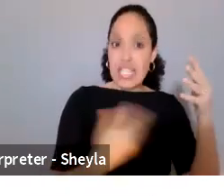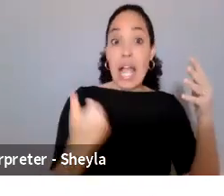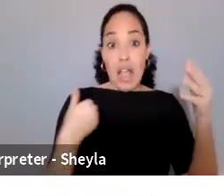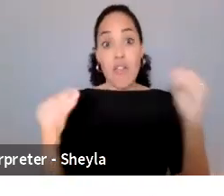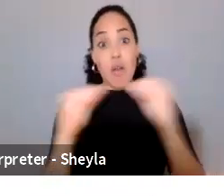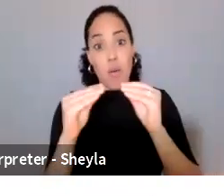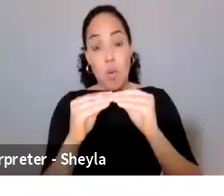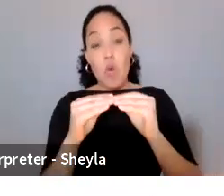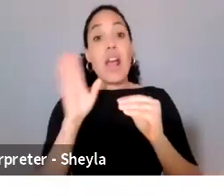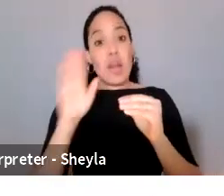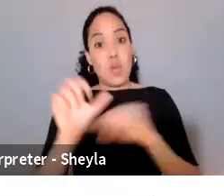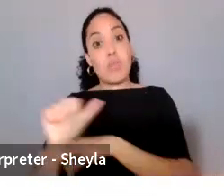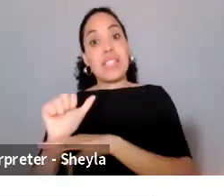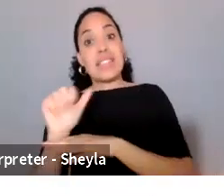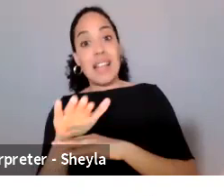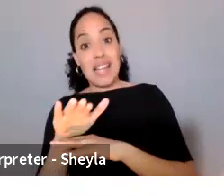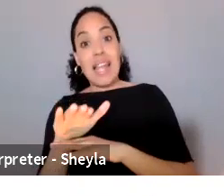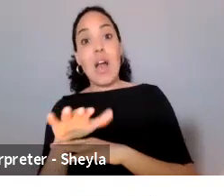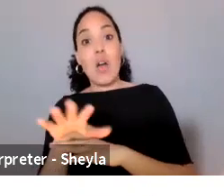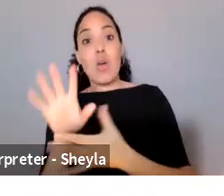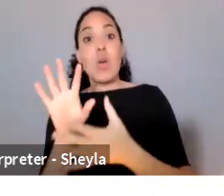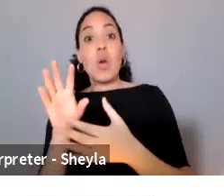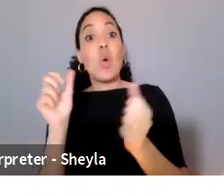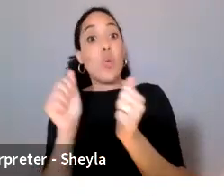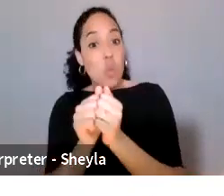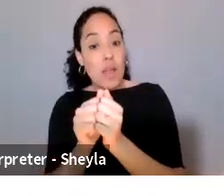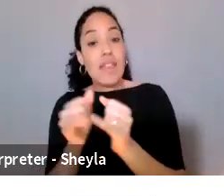to the recorded videos they'll be posted on a state website